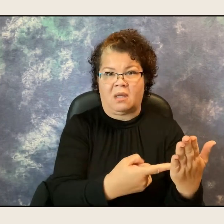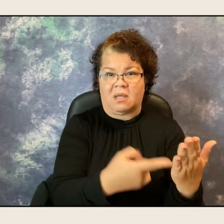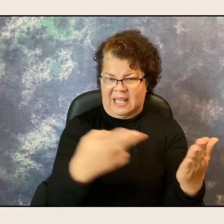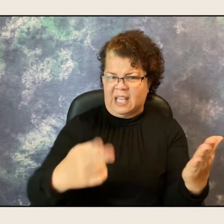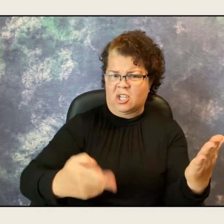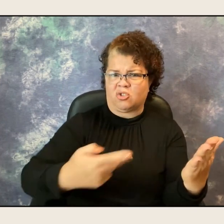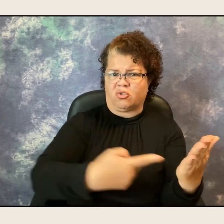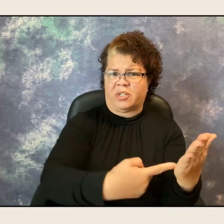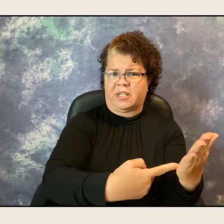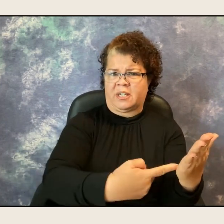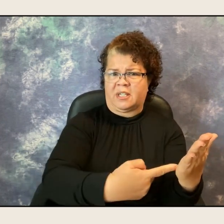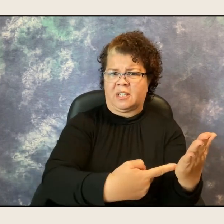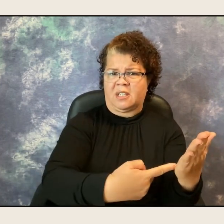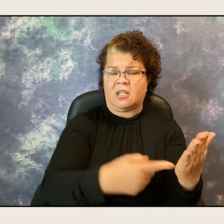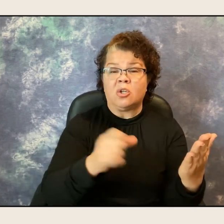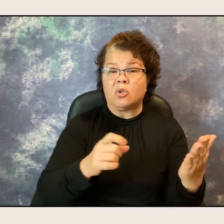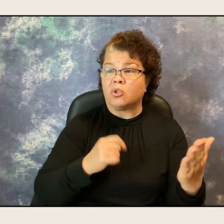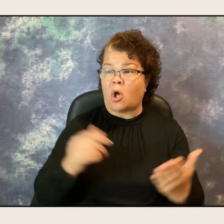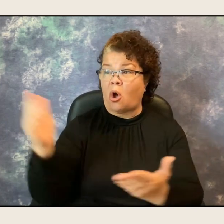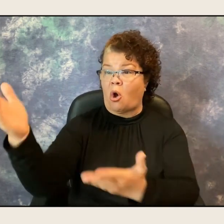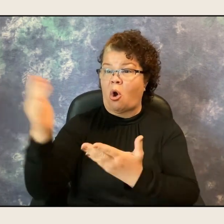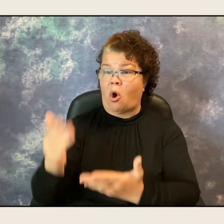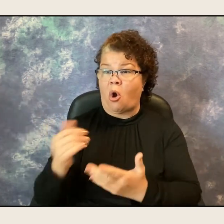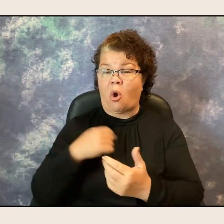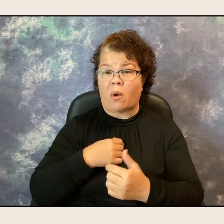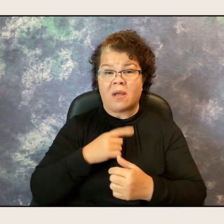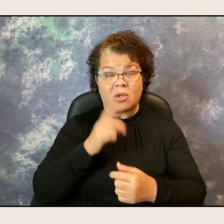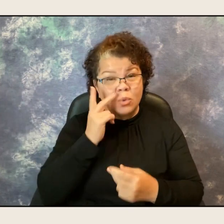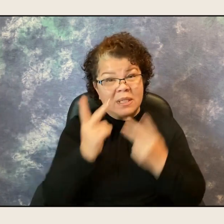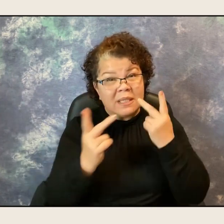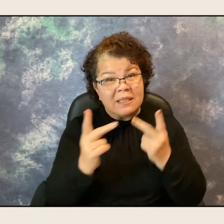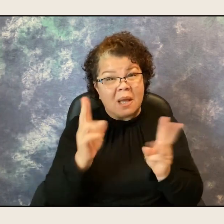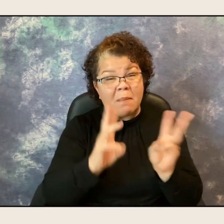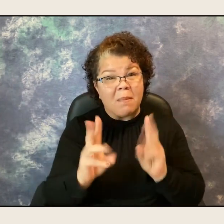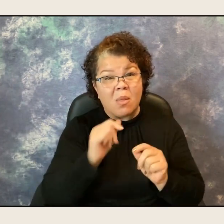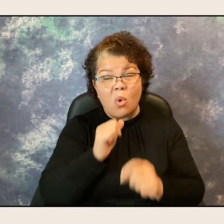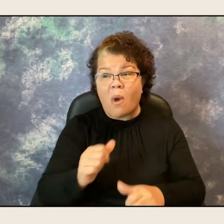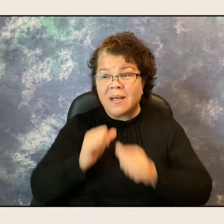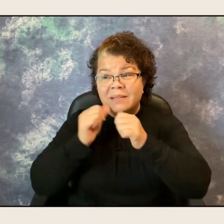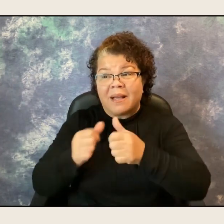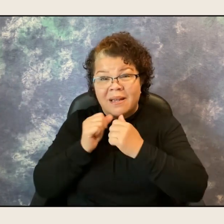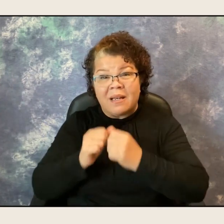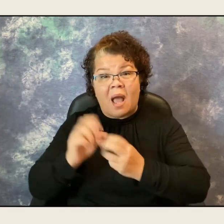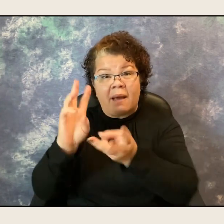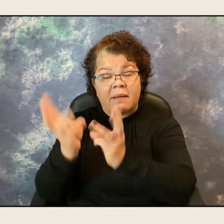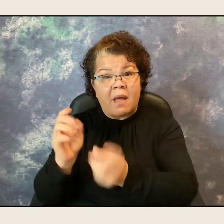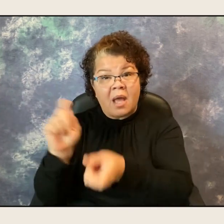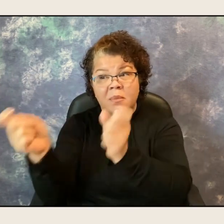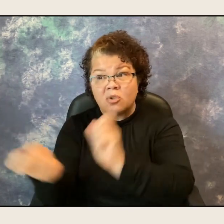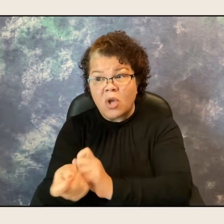You'll see some of the deniers of climate change can be part of this mix, you see?